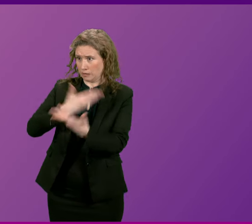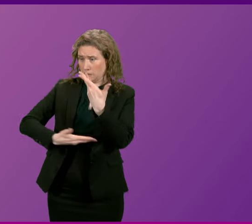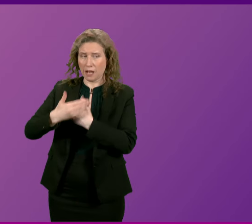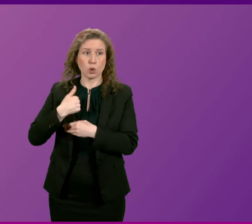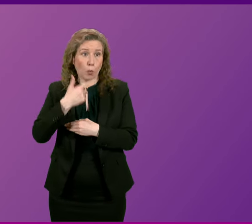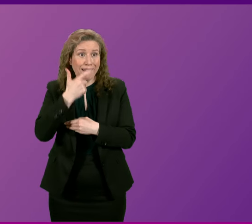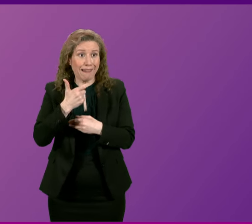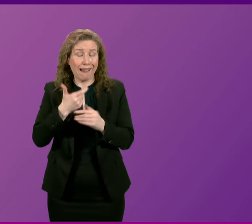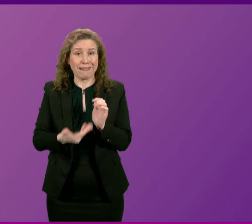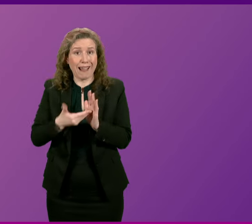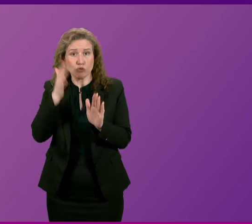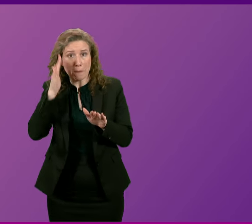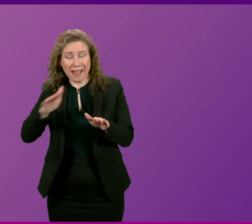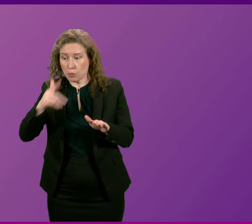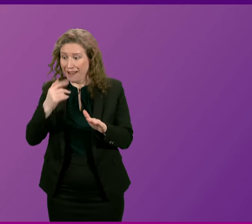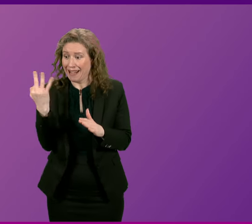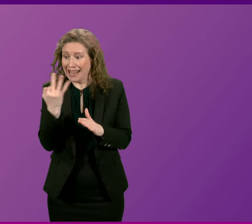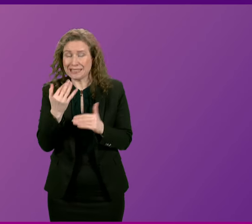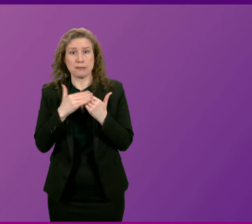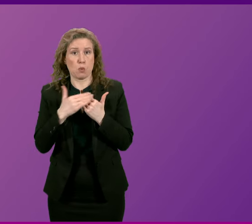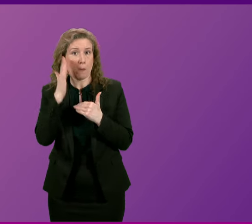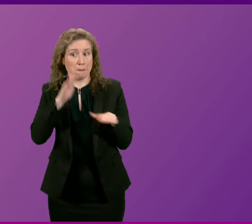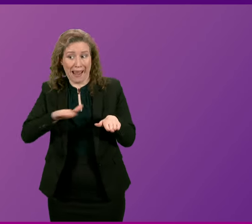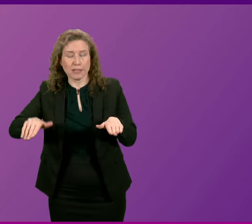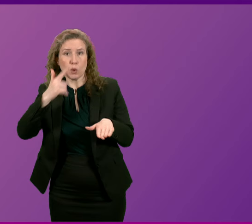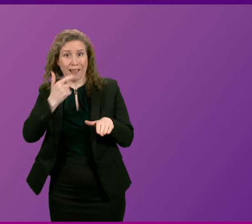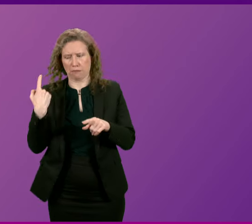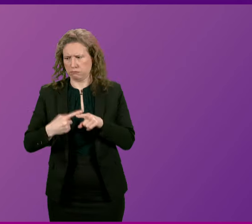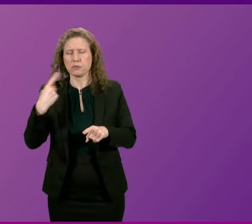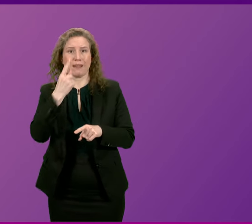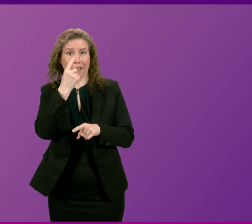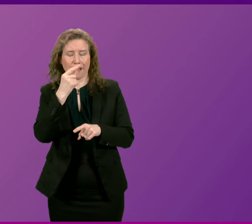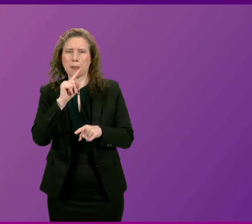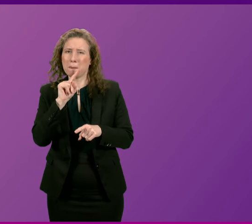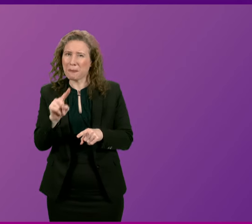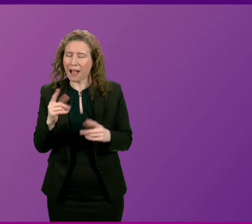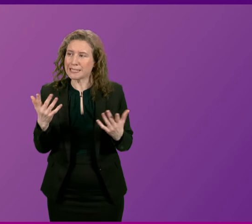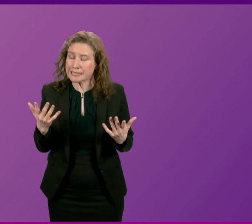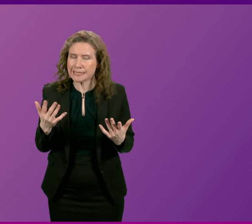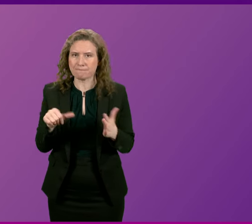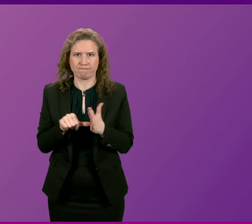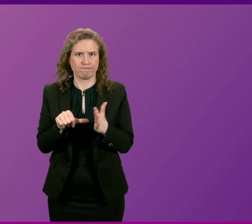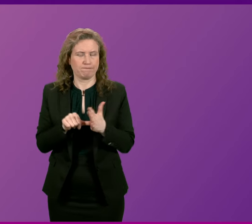increase capacity by 18 beds in a very short space of time, but they have faced substantial